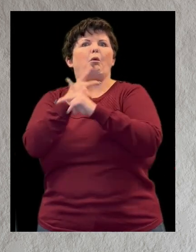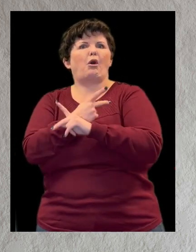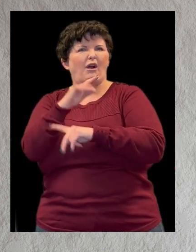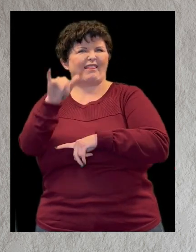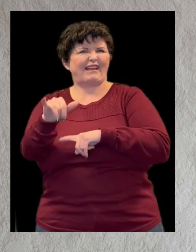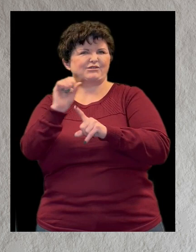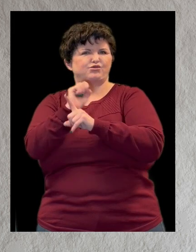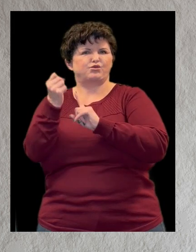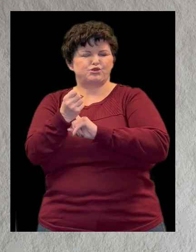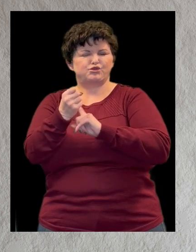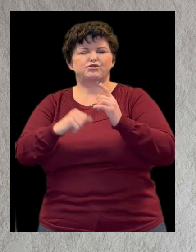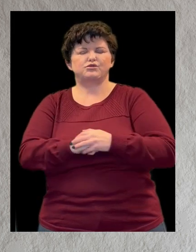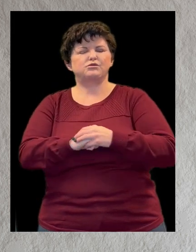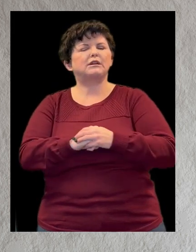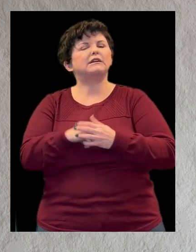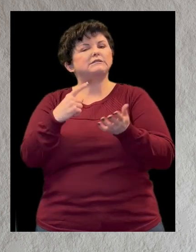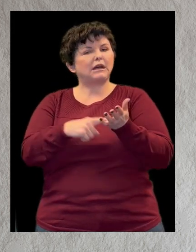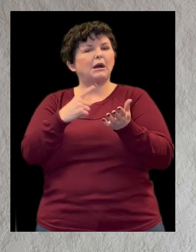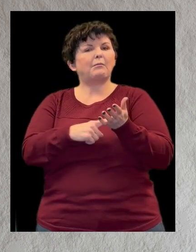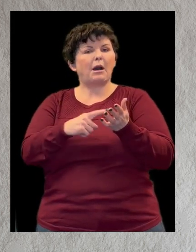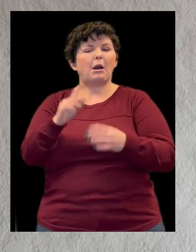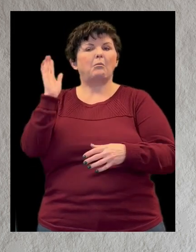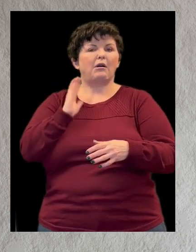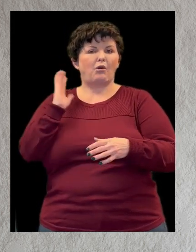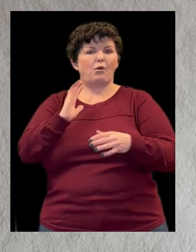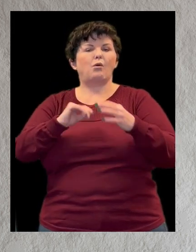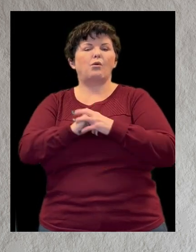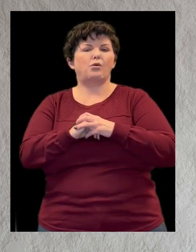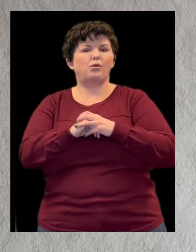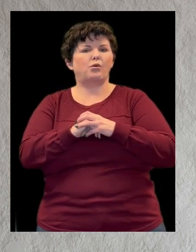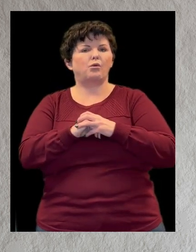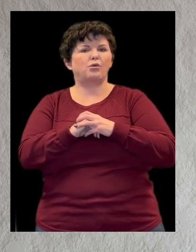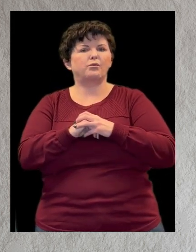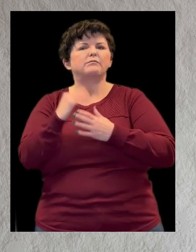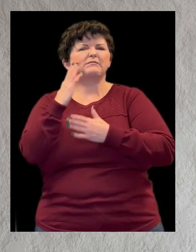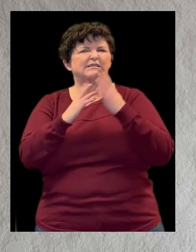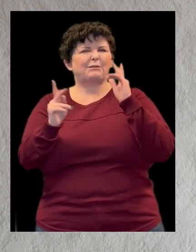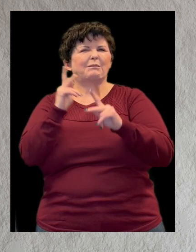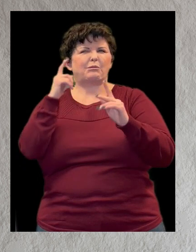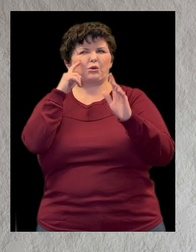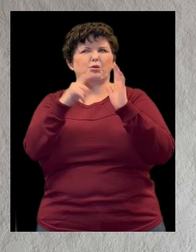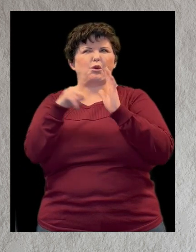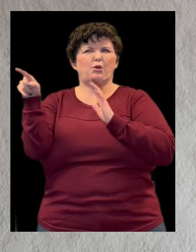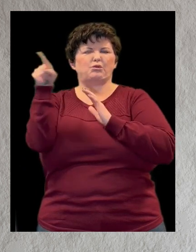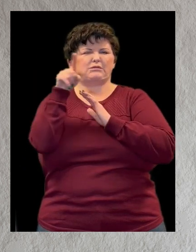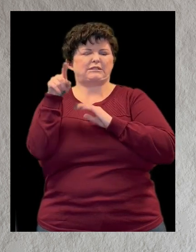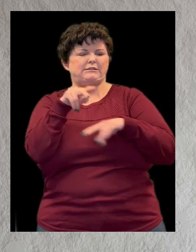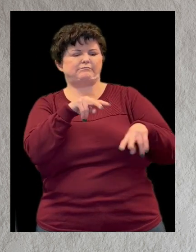So there's some times where in the past, I would be treated differently at doctor's offices.